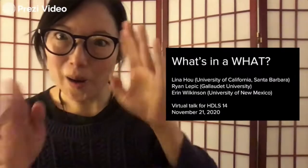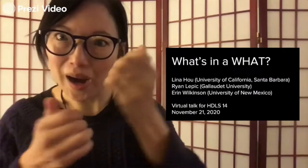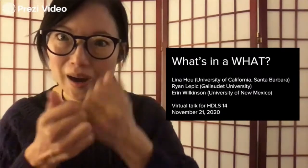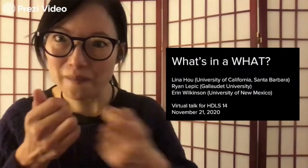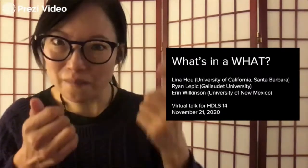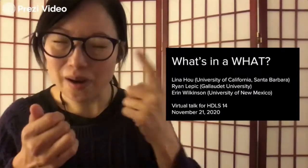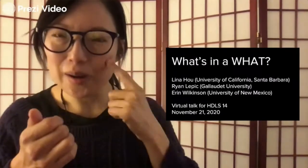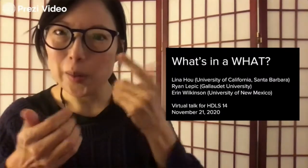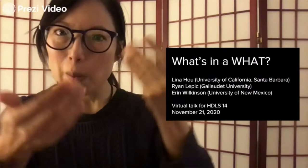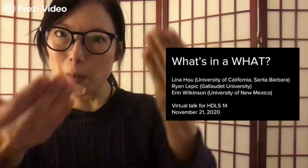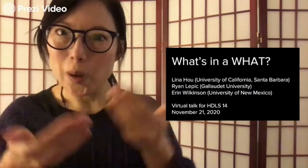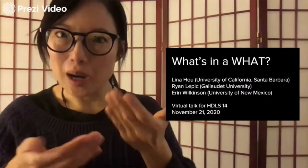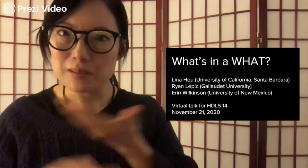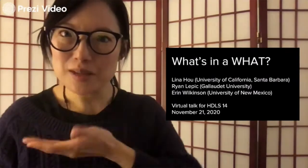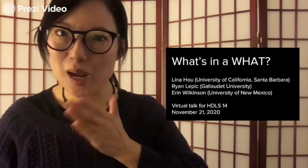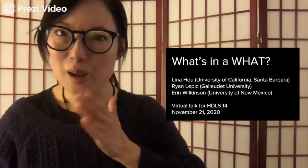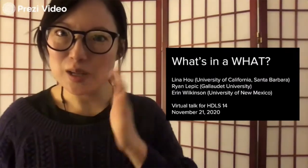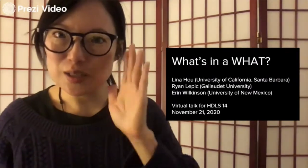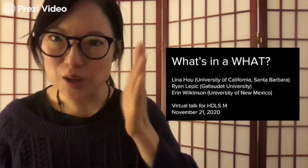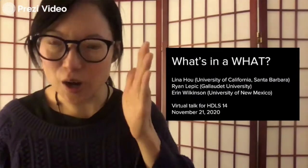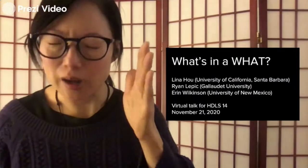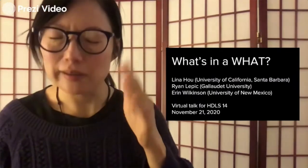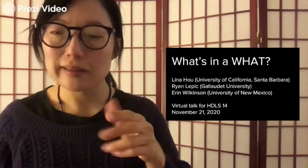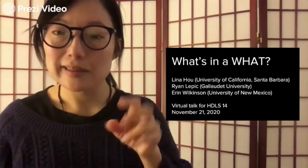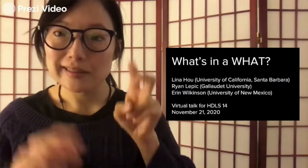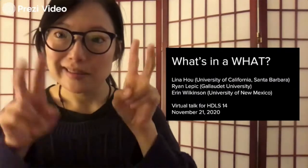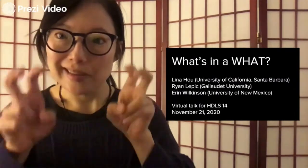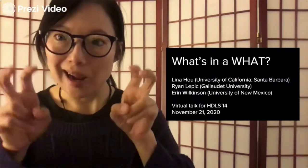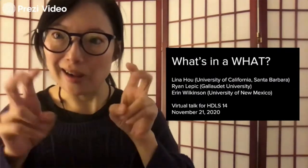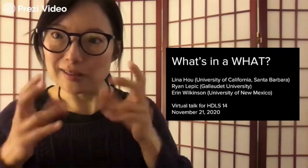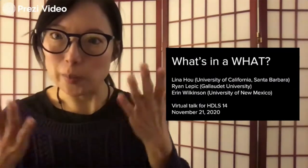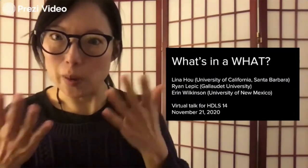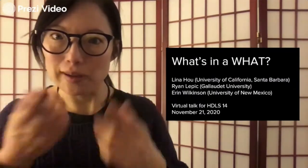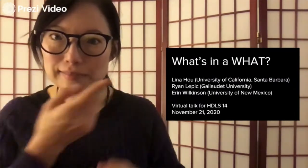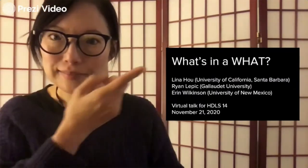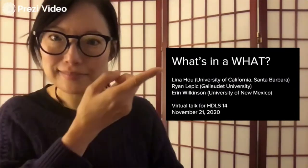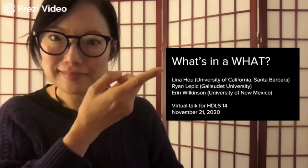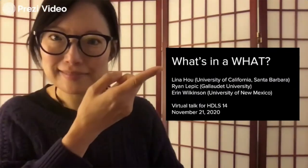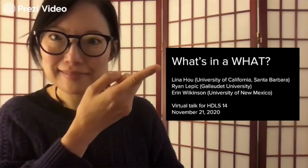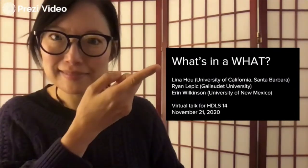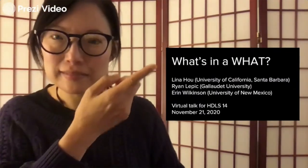Hello, everyone, welcome to our talk. Here's the title of our